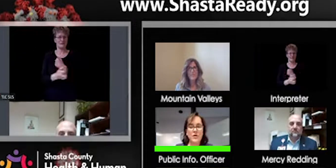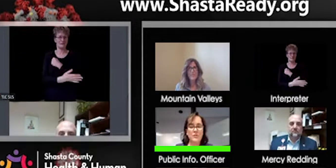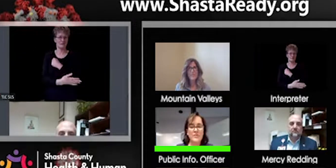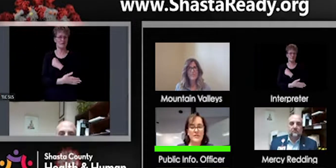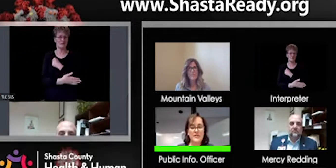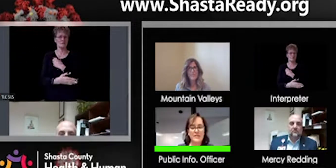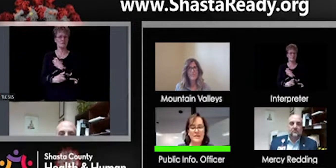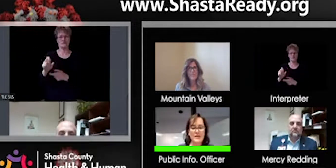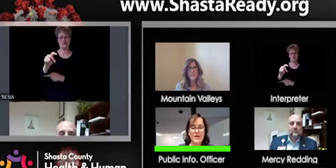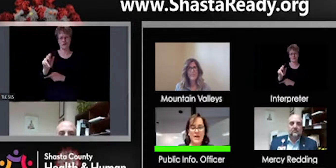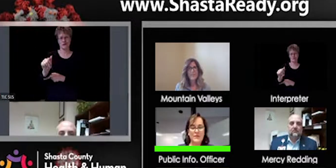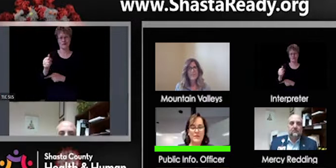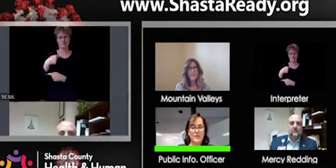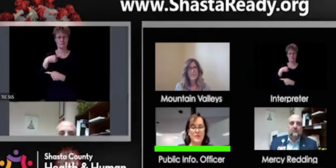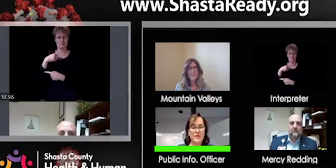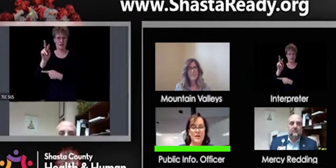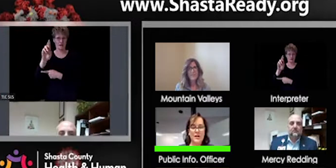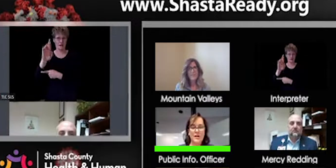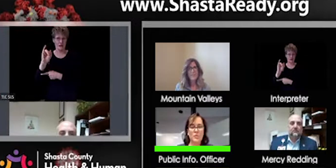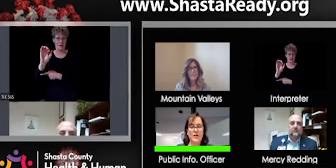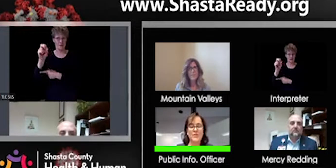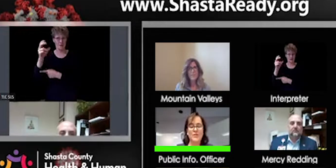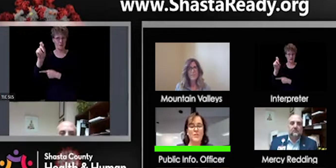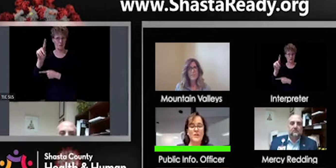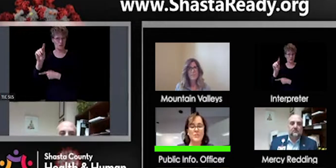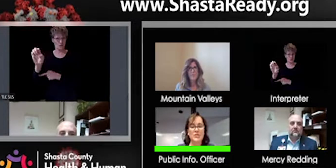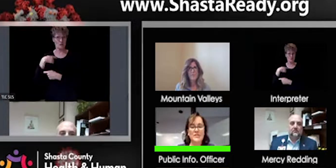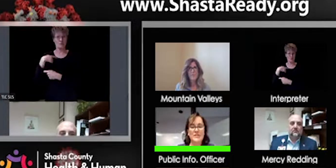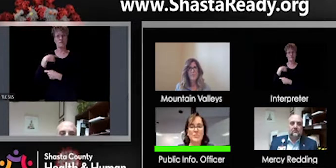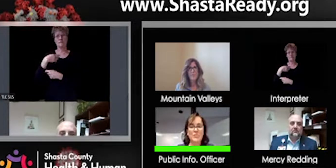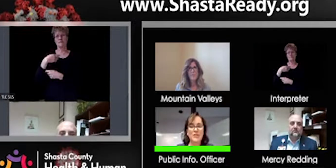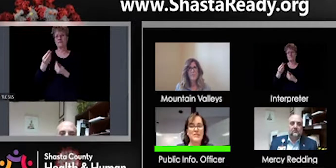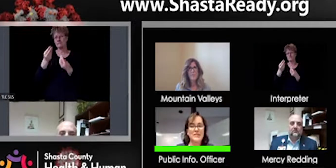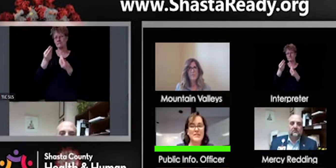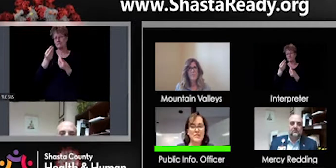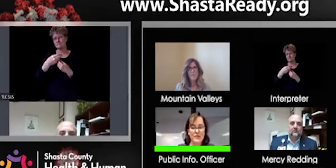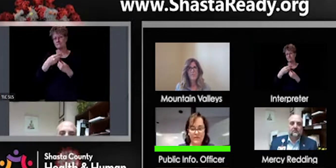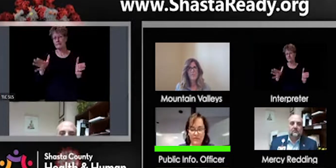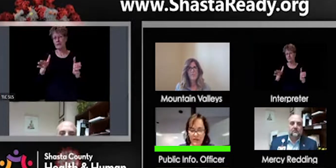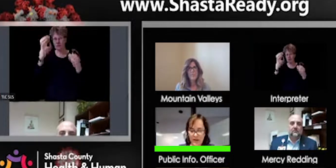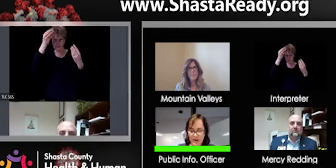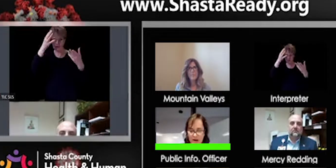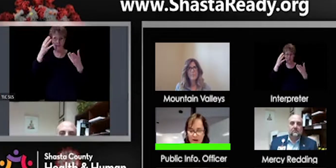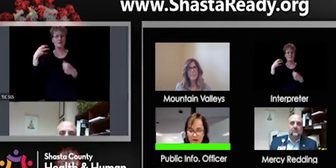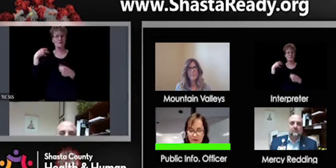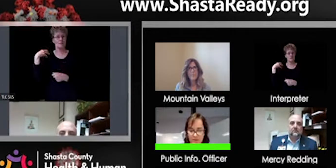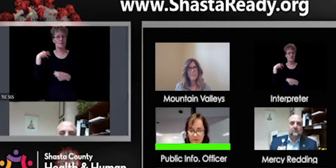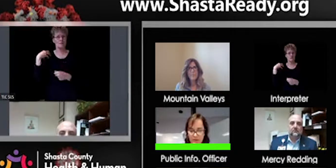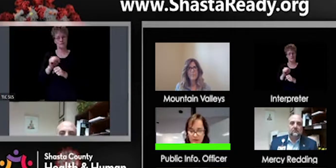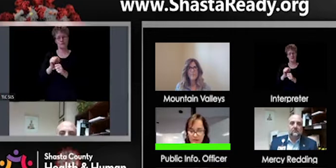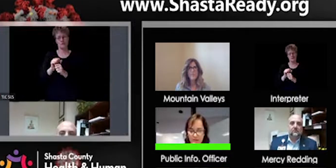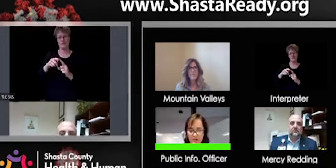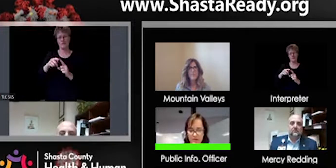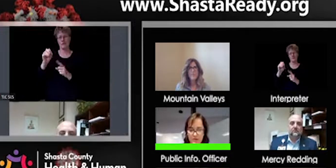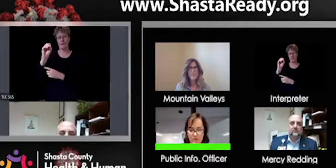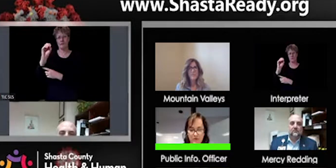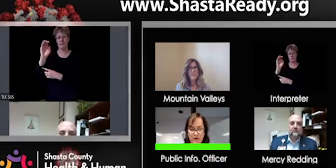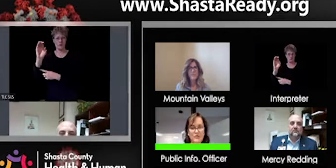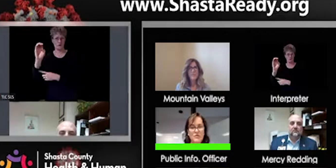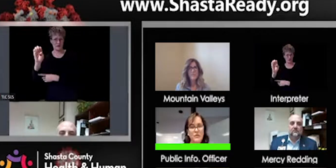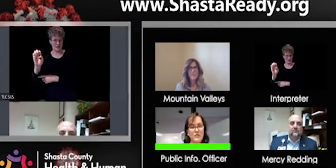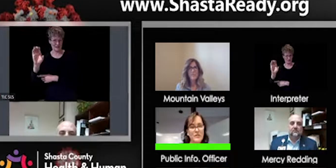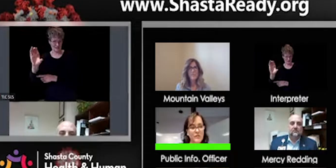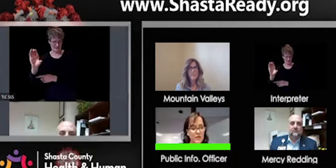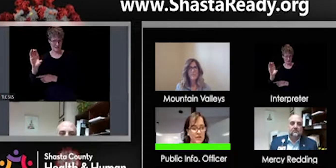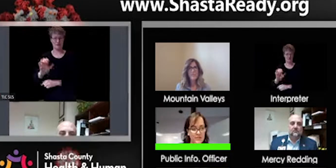response effort here, working from the Emergency Operations Center. I wanted to do a few things